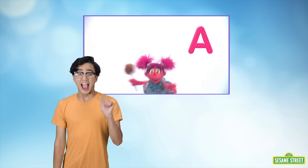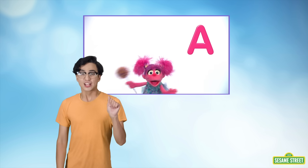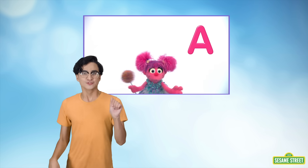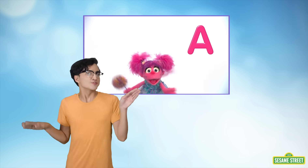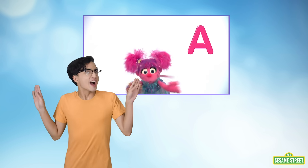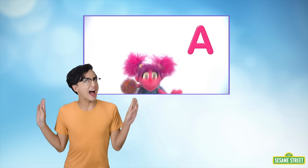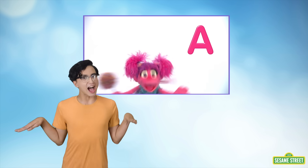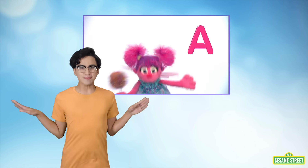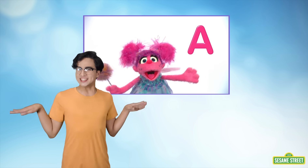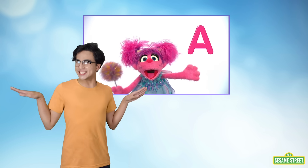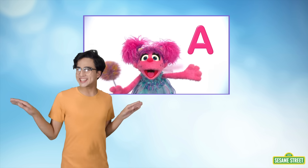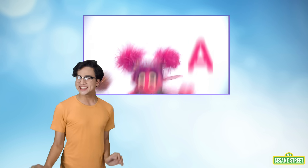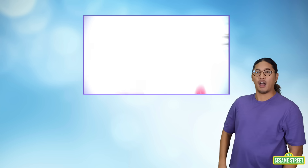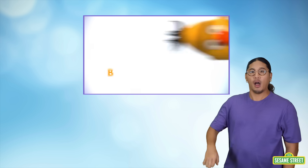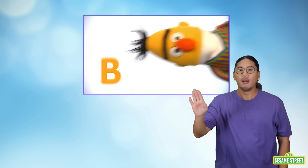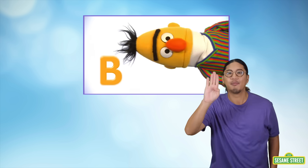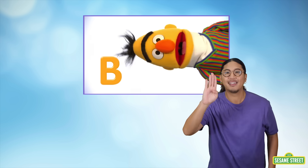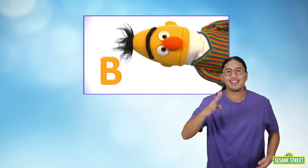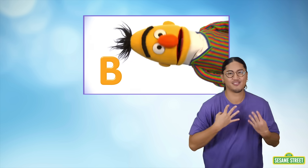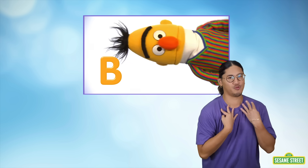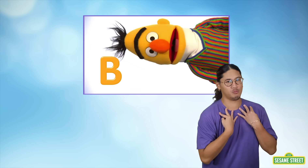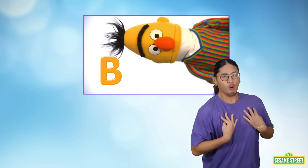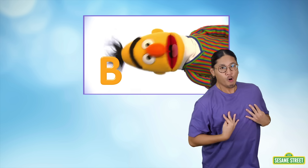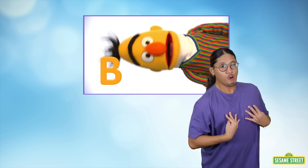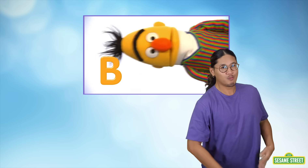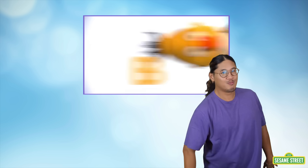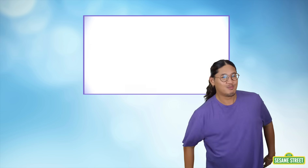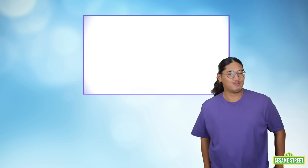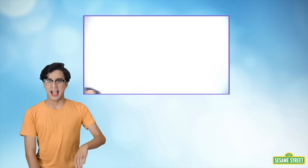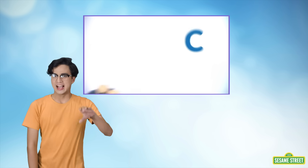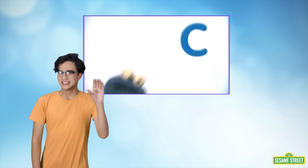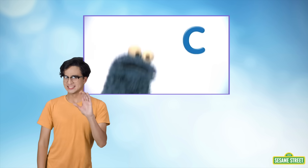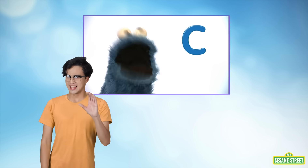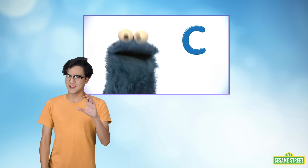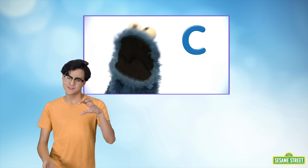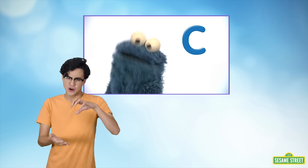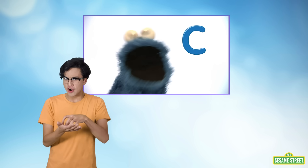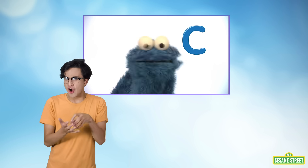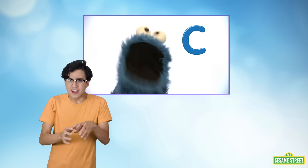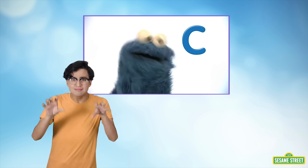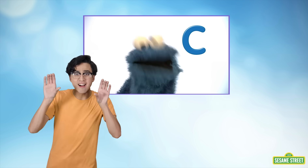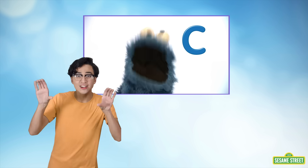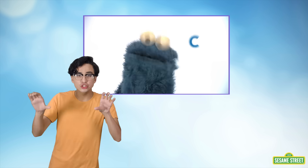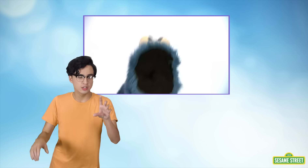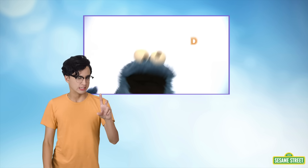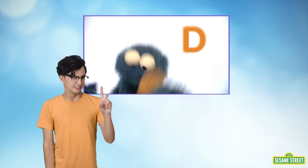A is for Abby B is for Bert C is for Cookie Monster